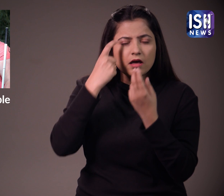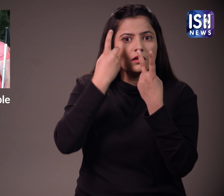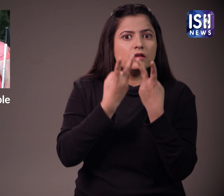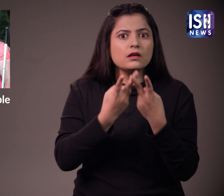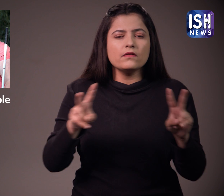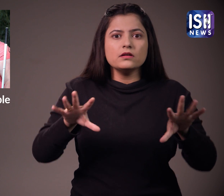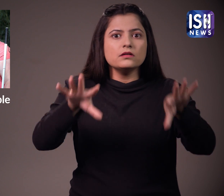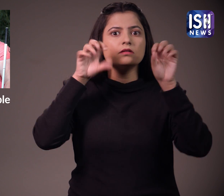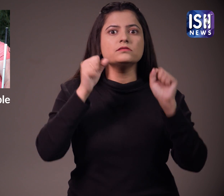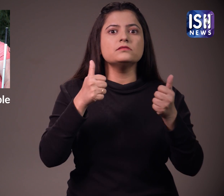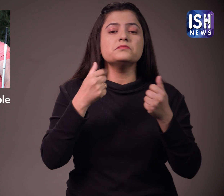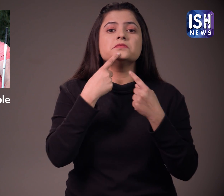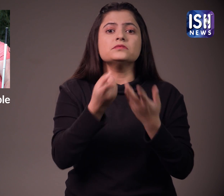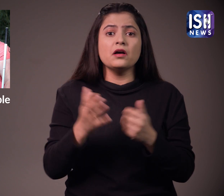Many failed to understand this point of view.